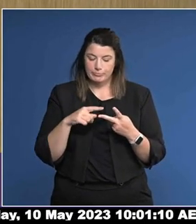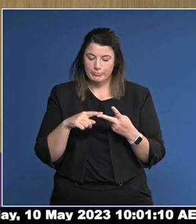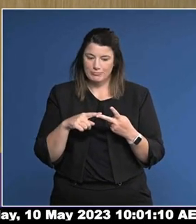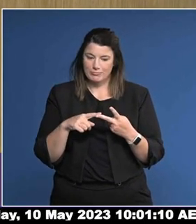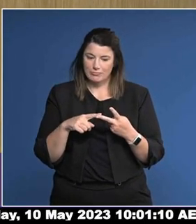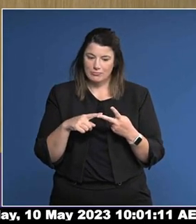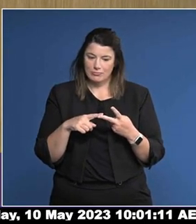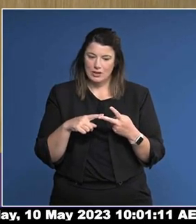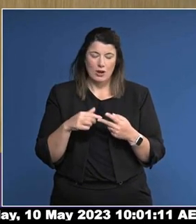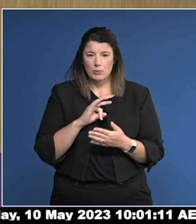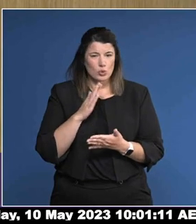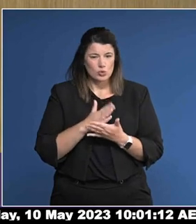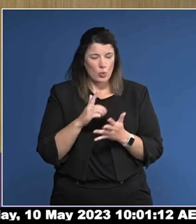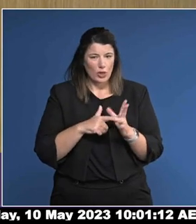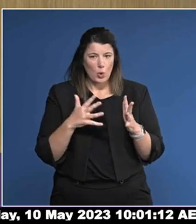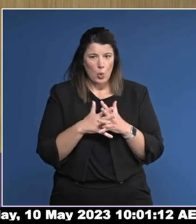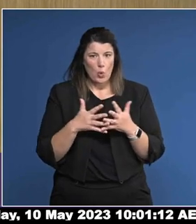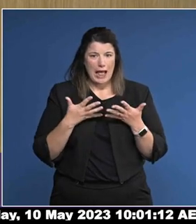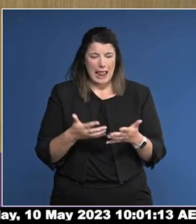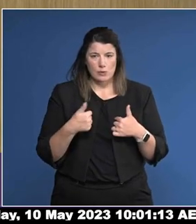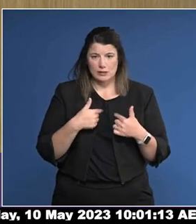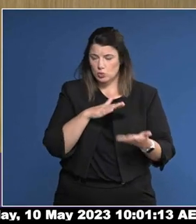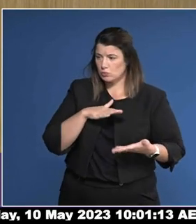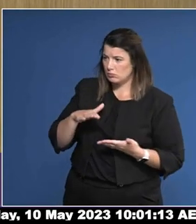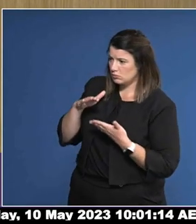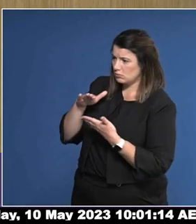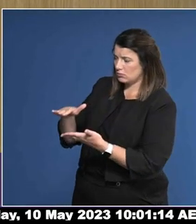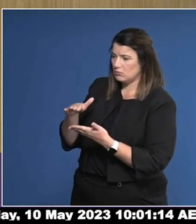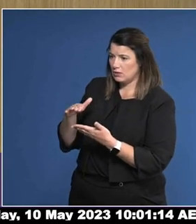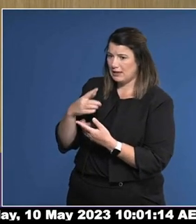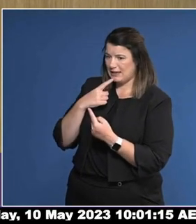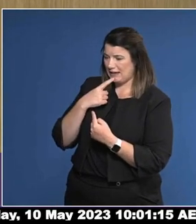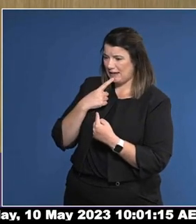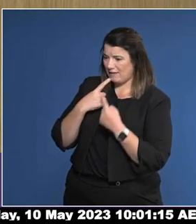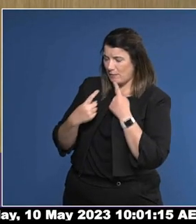legislation allows for us to share information about the individual other young